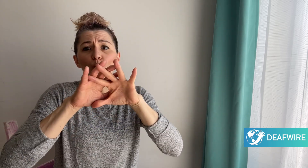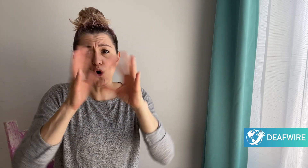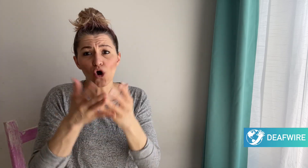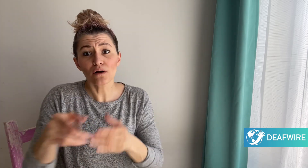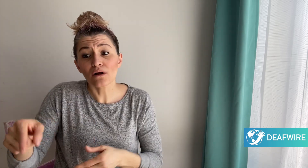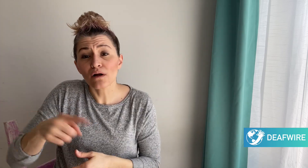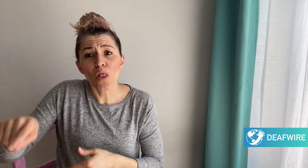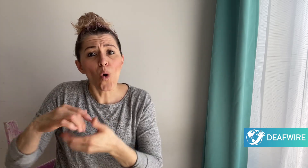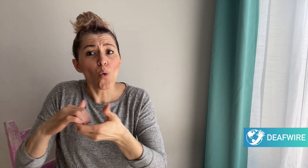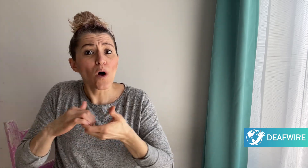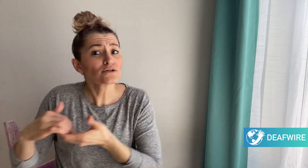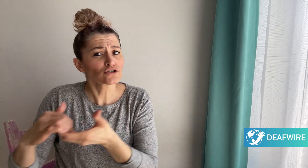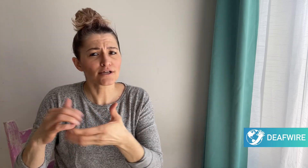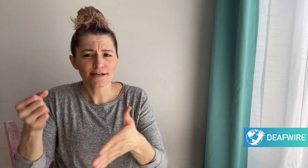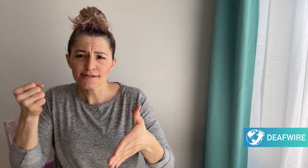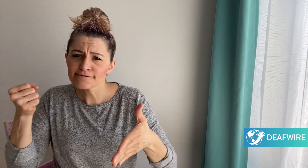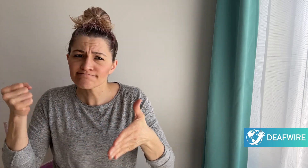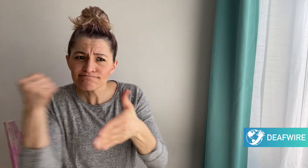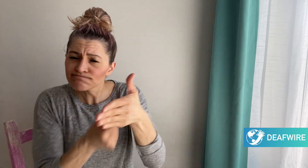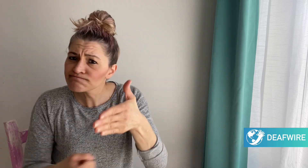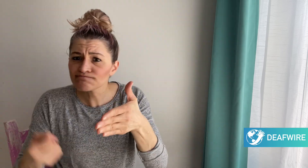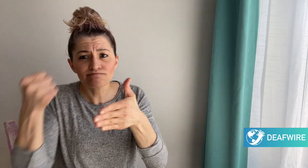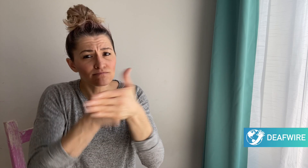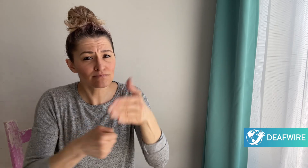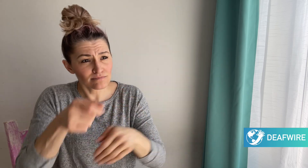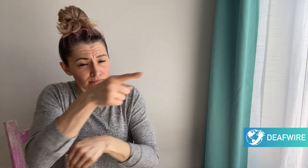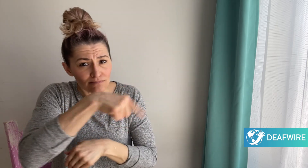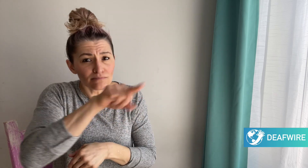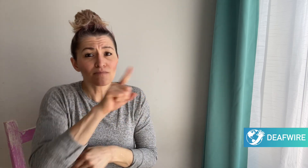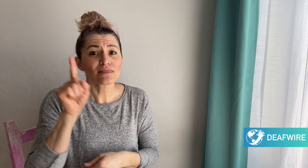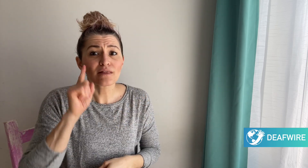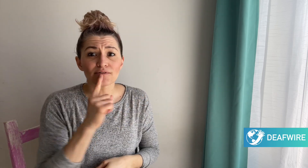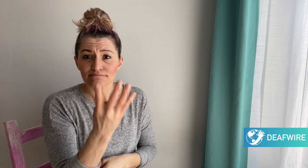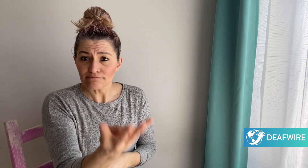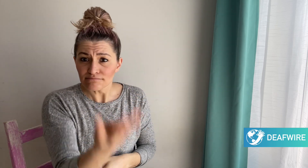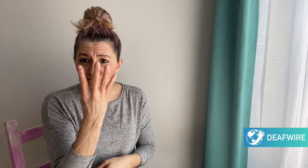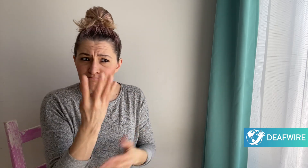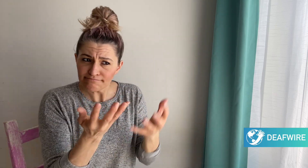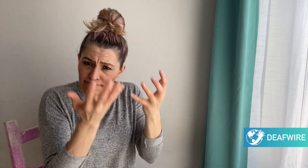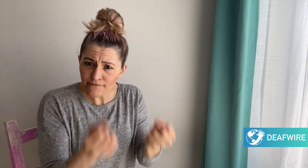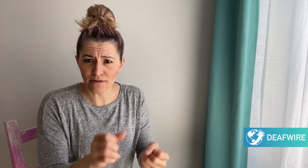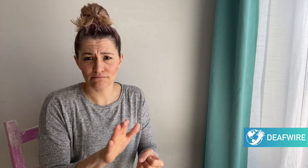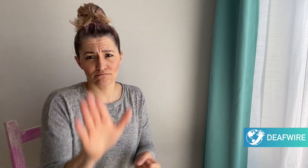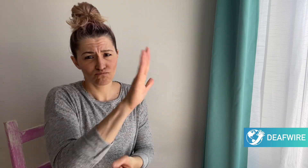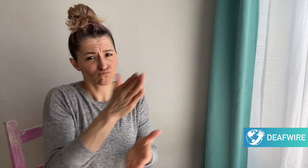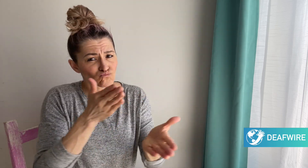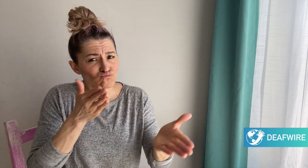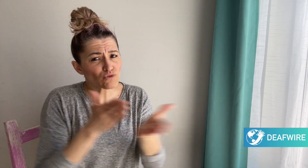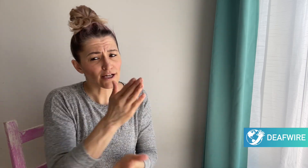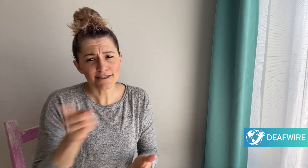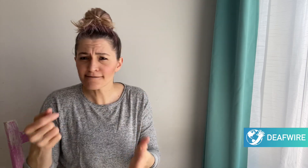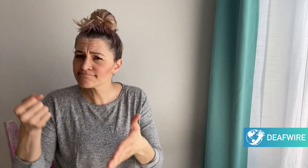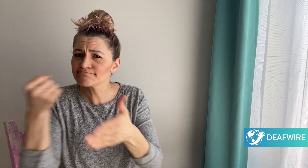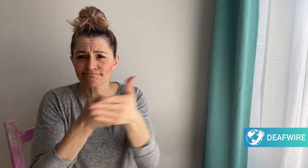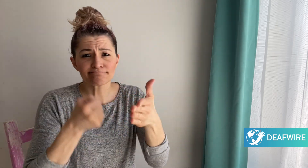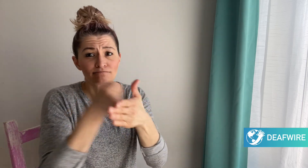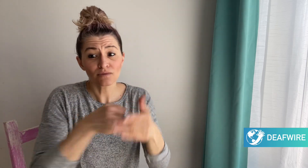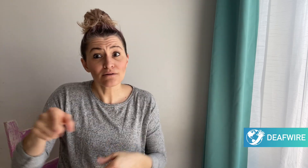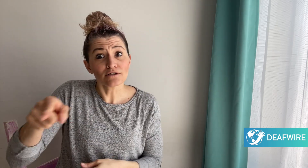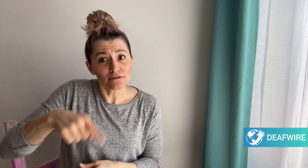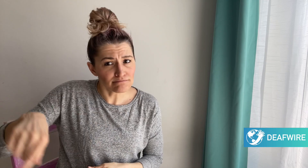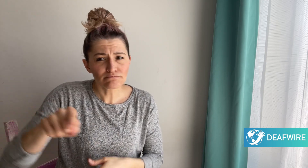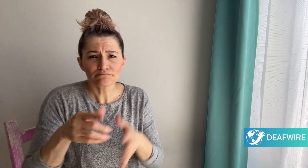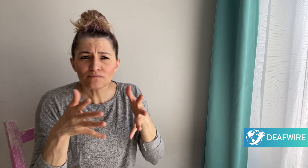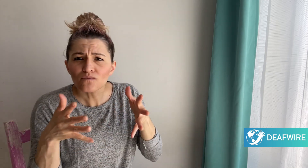that advocate for Deaf prisoners’ rights. They report that